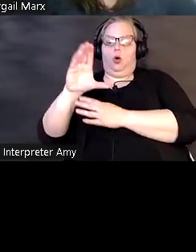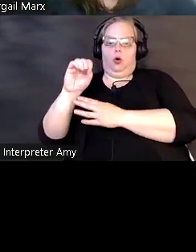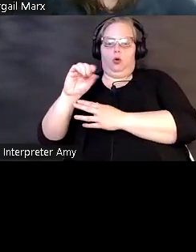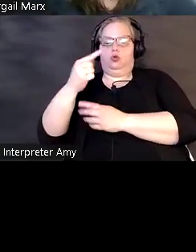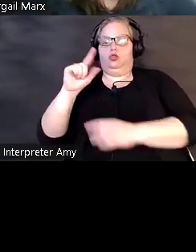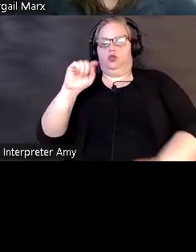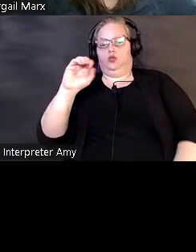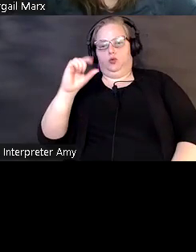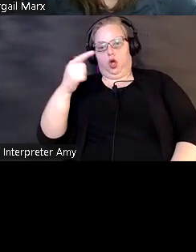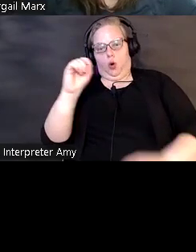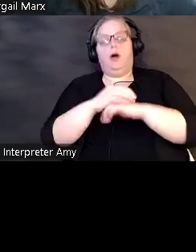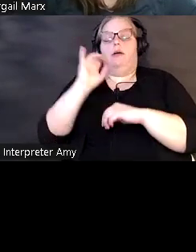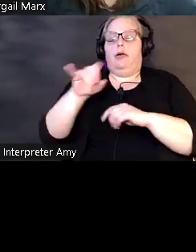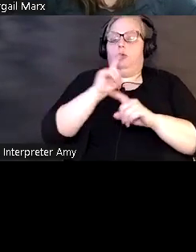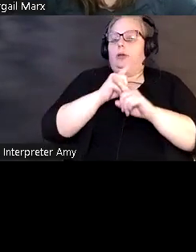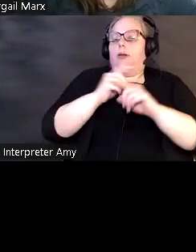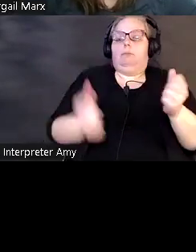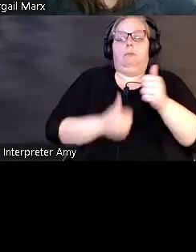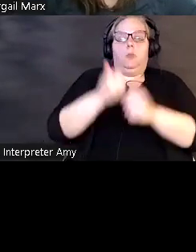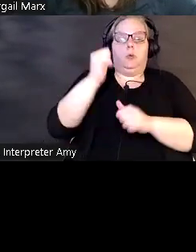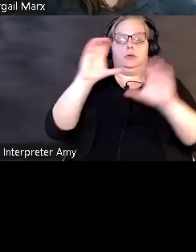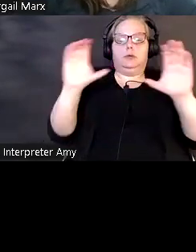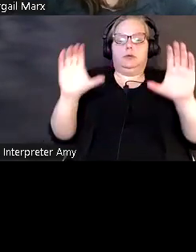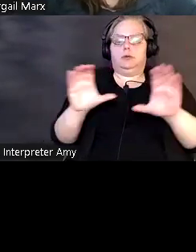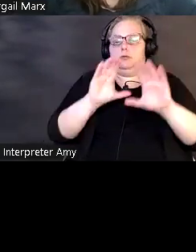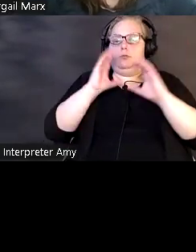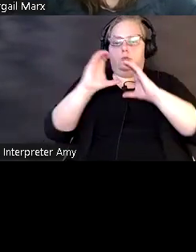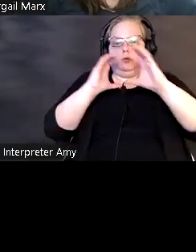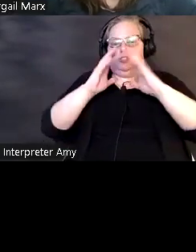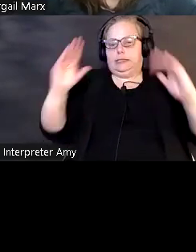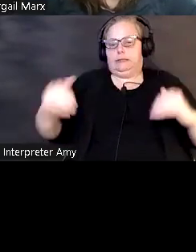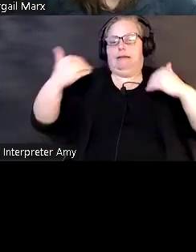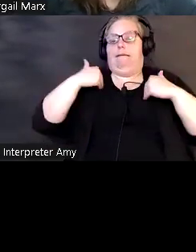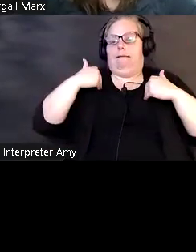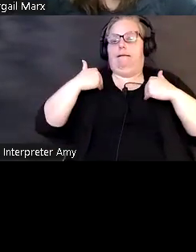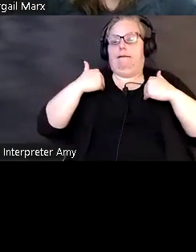all communication systems have a way to do that. It's just a matter of finding it in the settings.